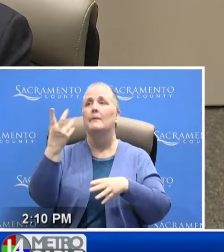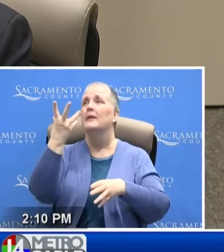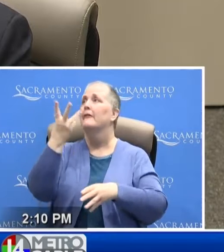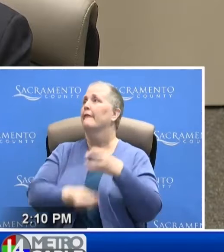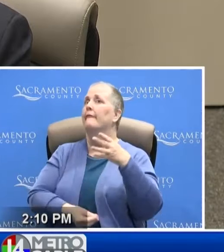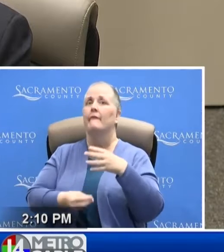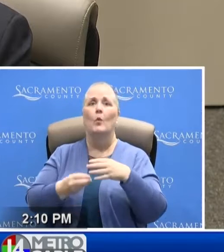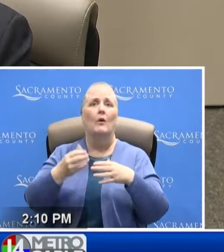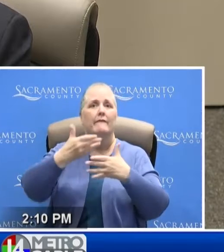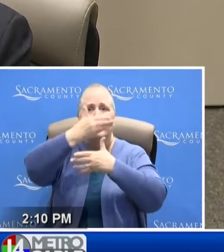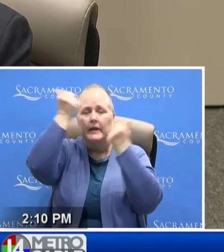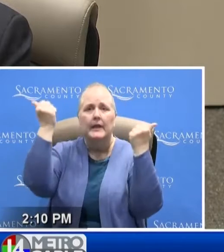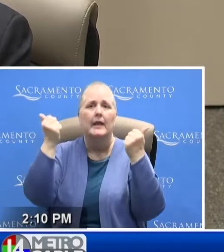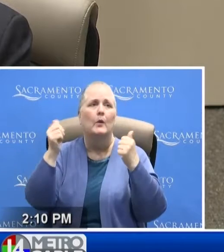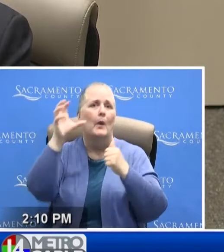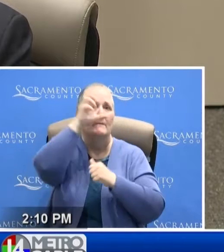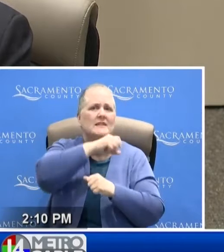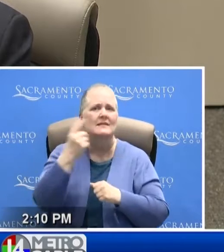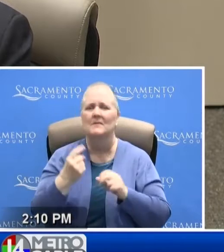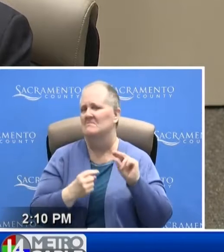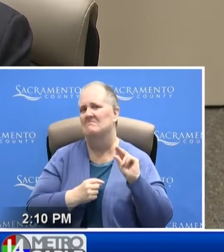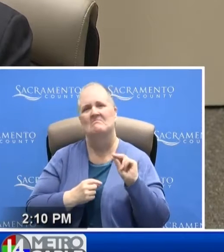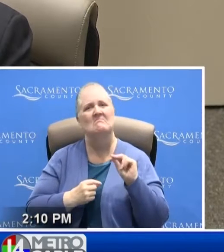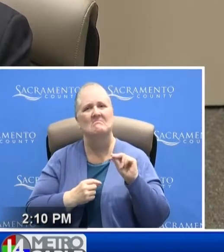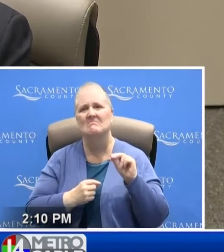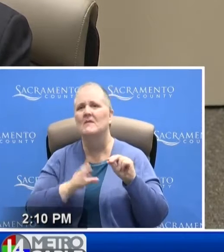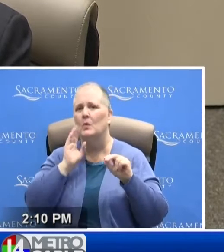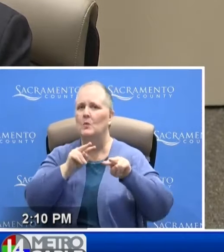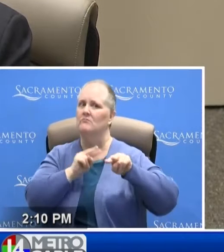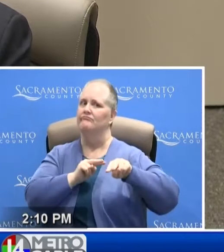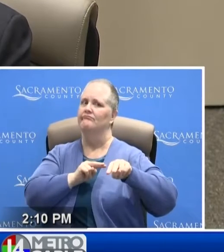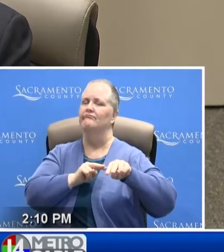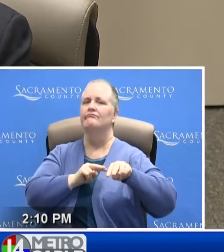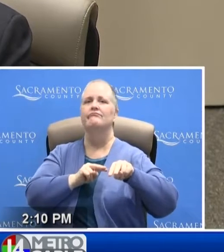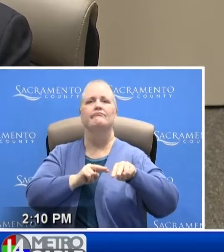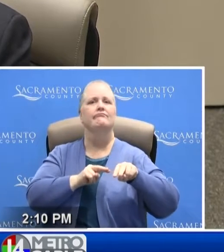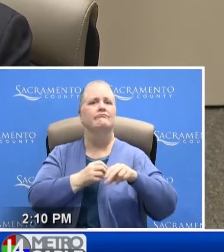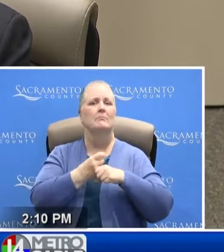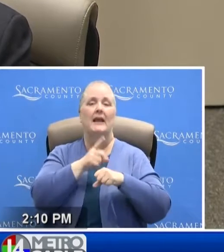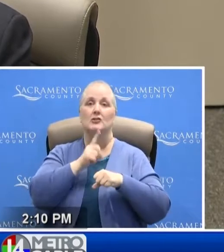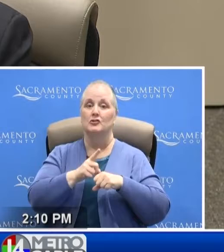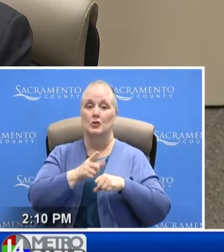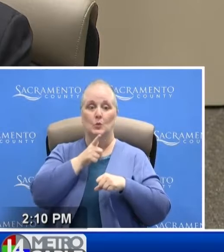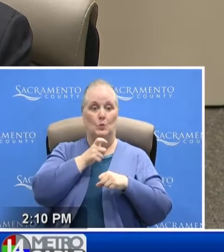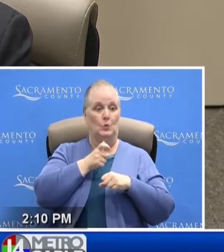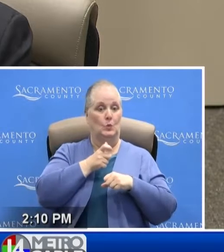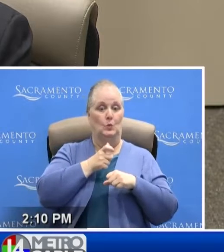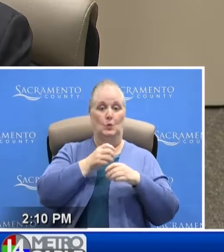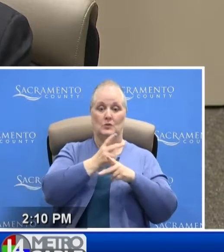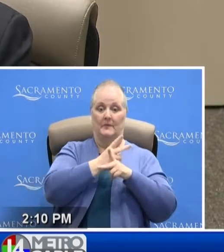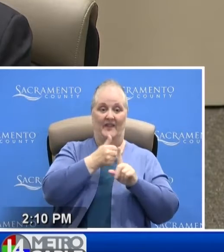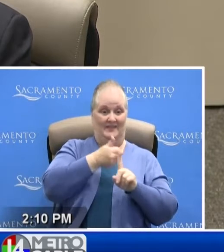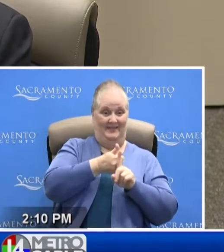to stay on top of things and make sure that, you know, the city and supervisor is paying close